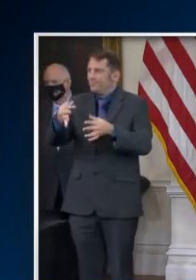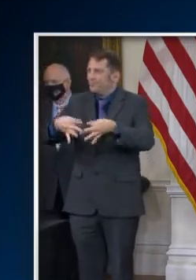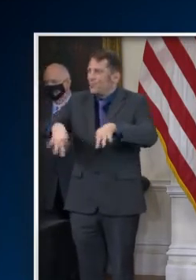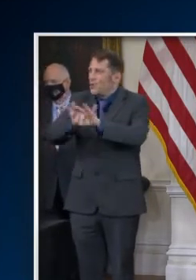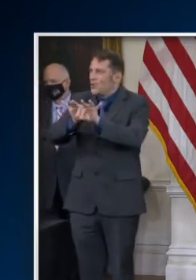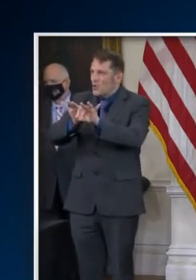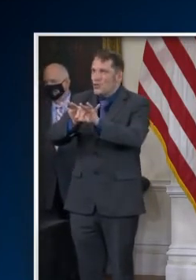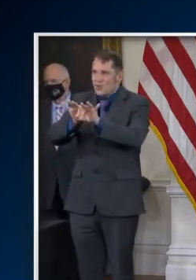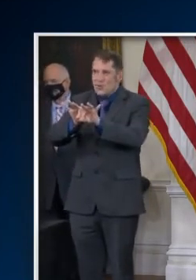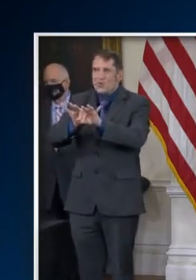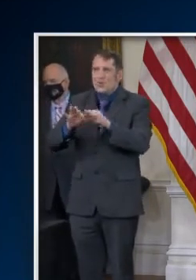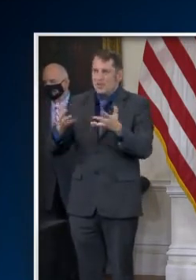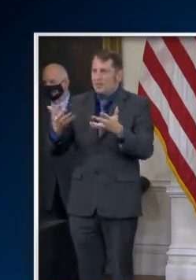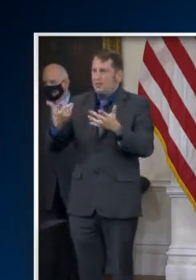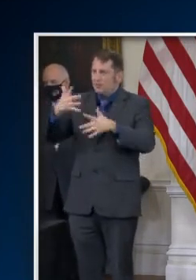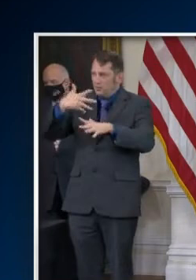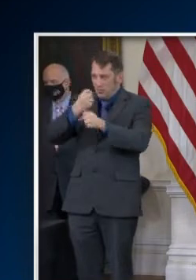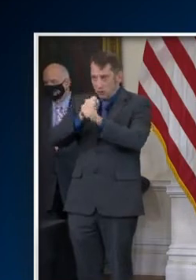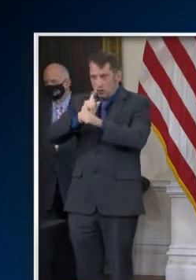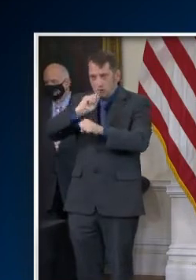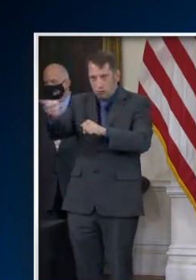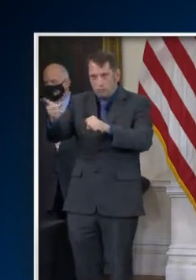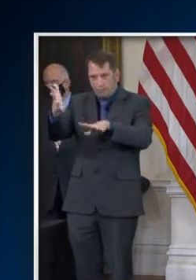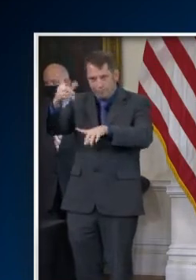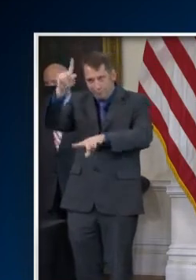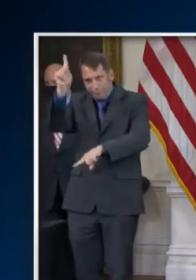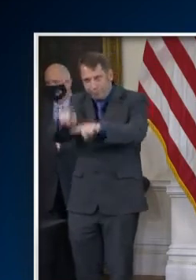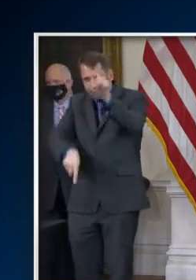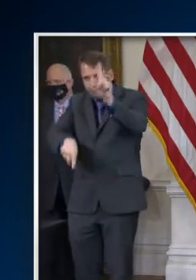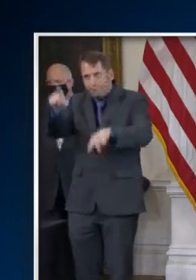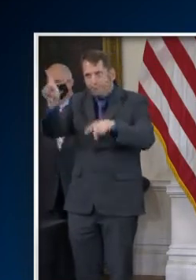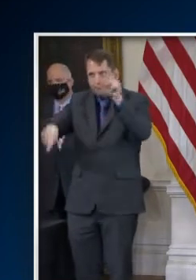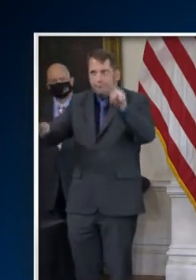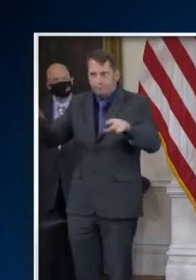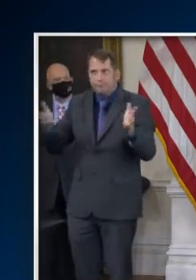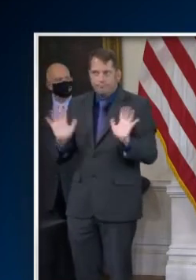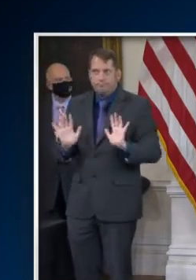TRUSTED THE ARE SO IMPORTANT IN THIS ENDEAVOR AND ADDING TO THE